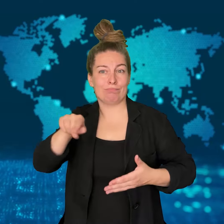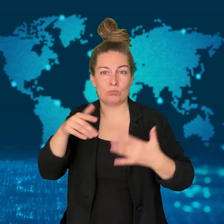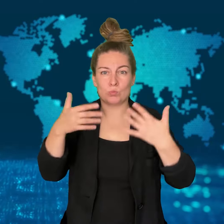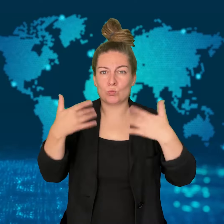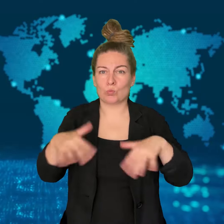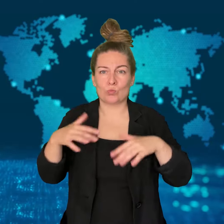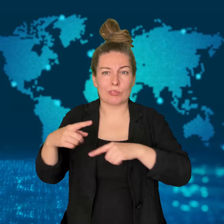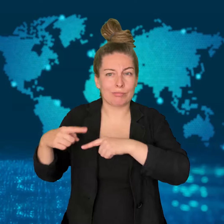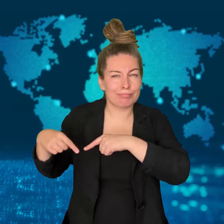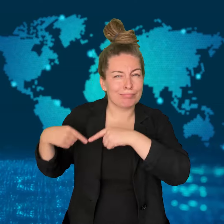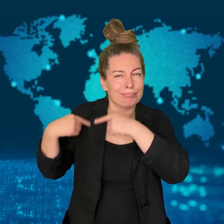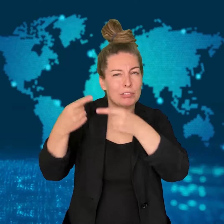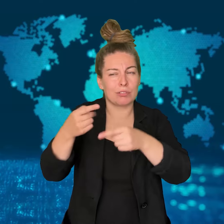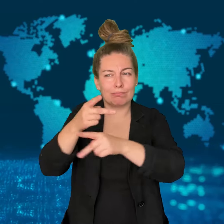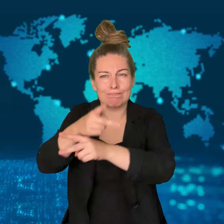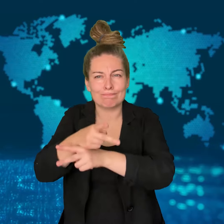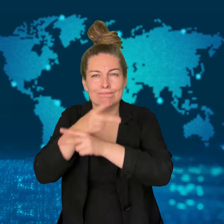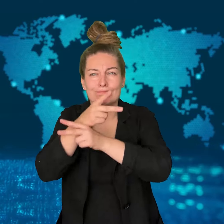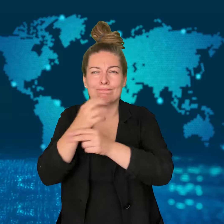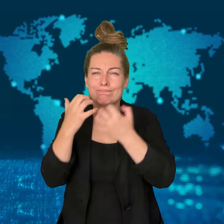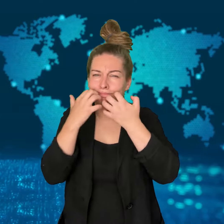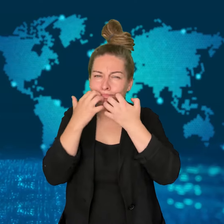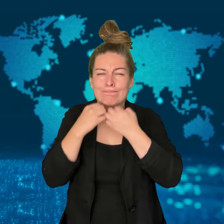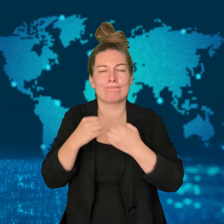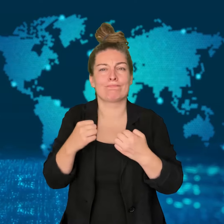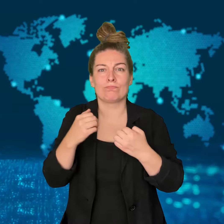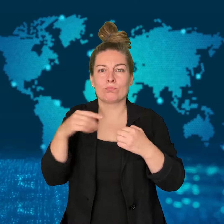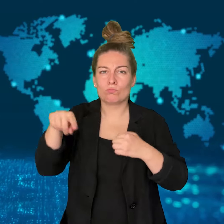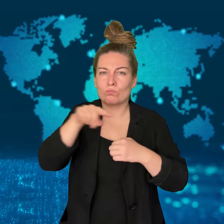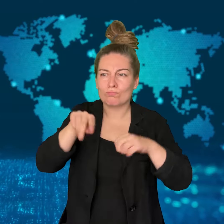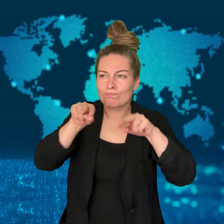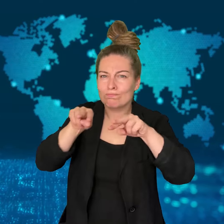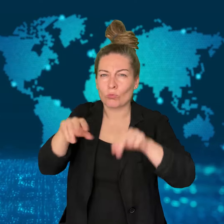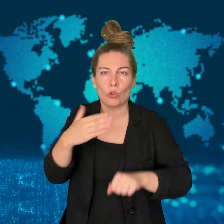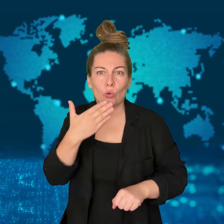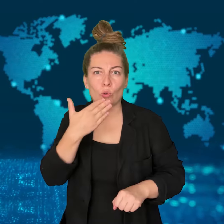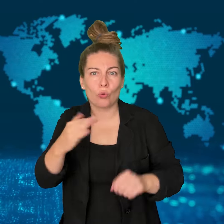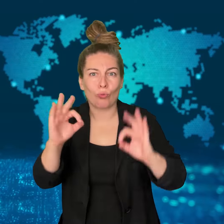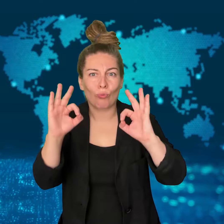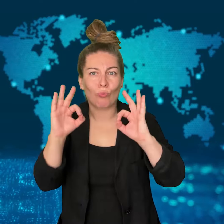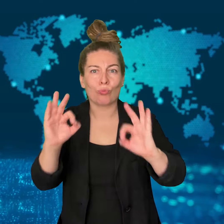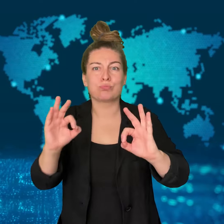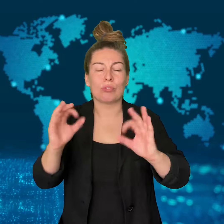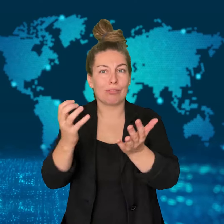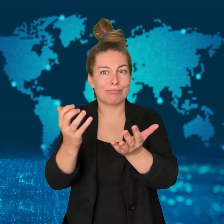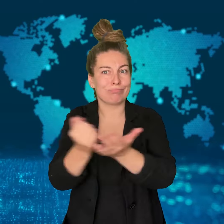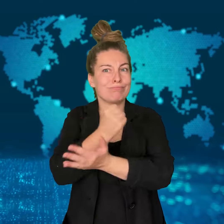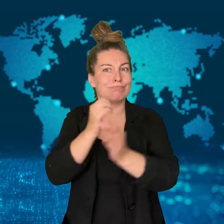Hwange has been highly successful in its conservation efforts